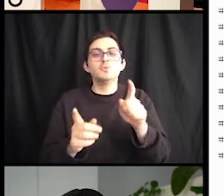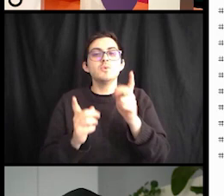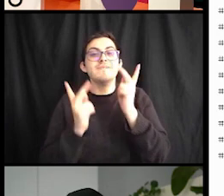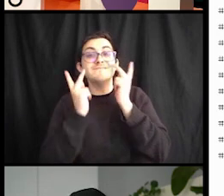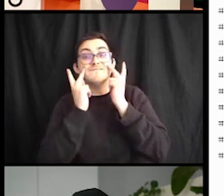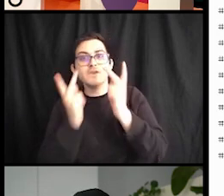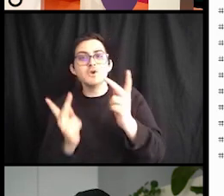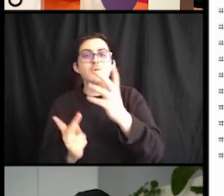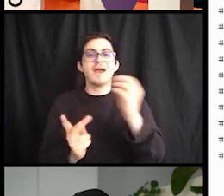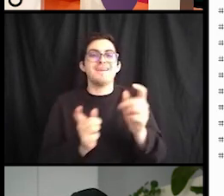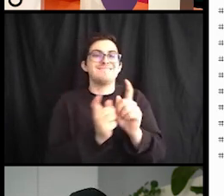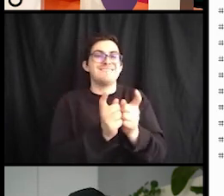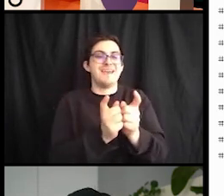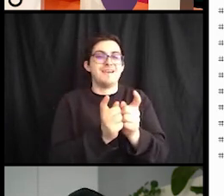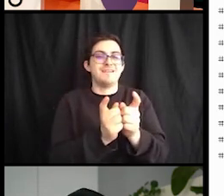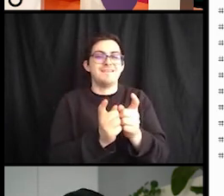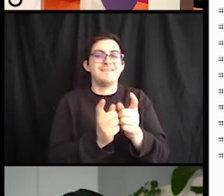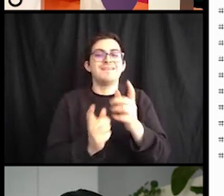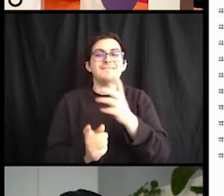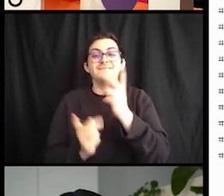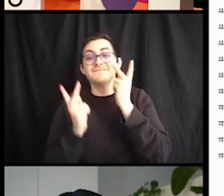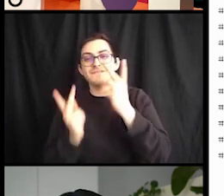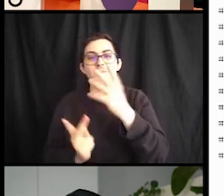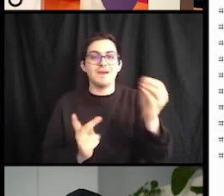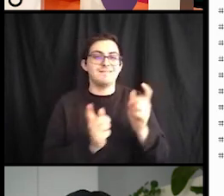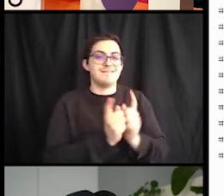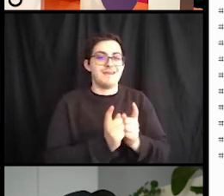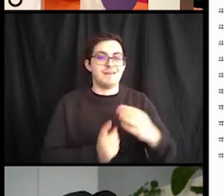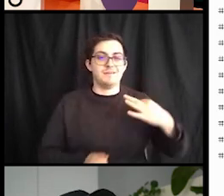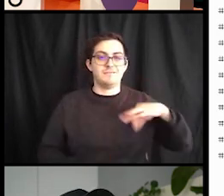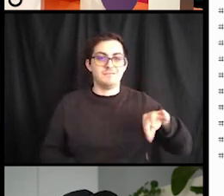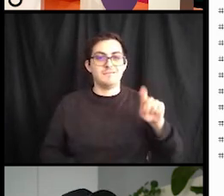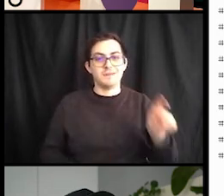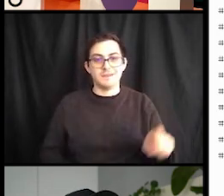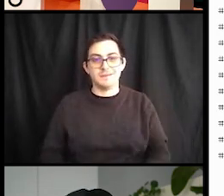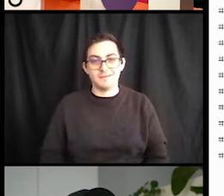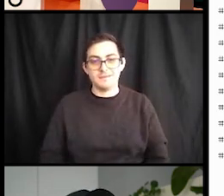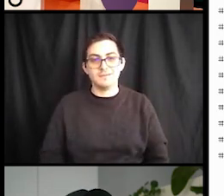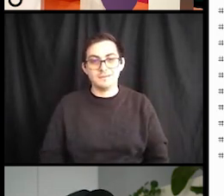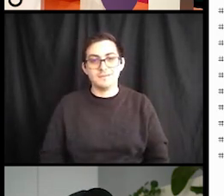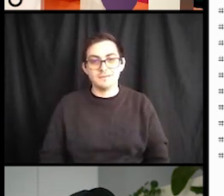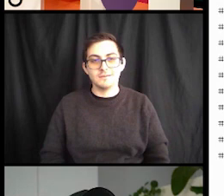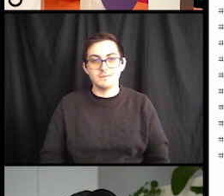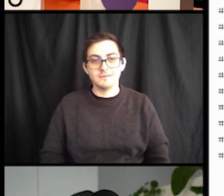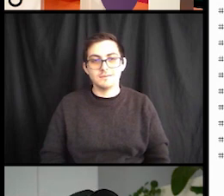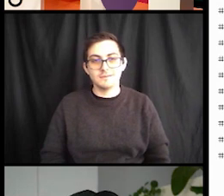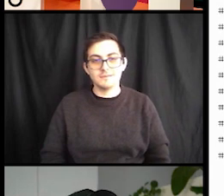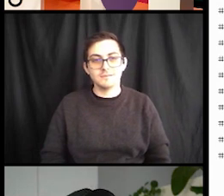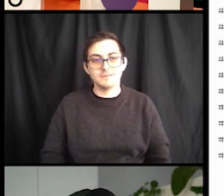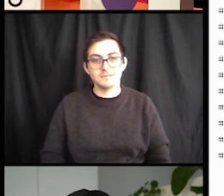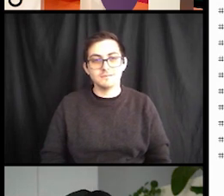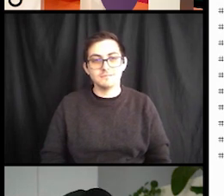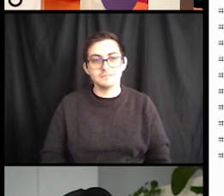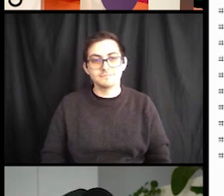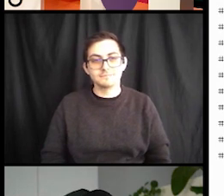And yeah we think this is great. Maybe just because you can have design suggestions coming